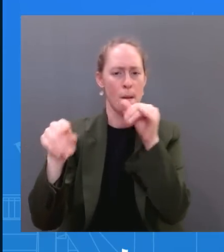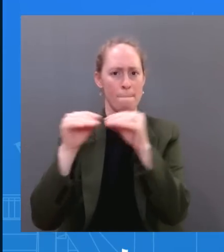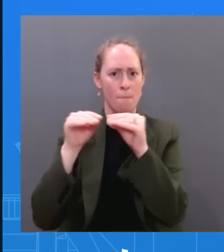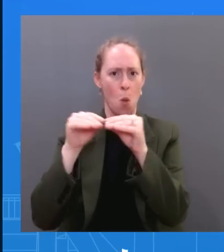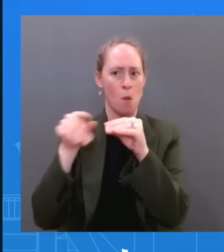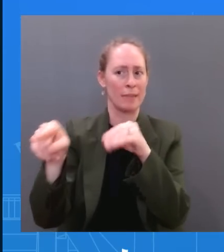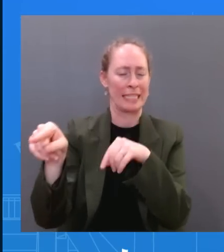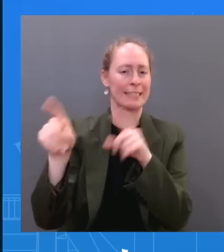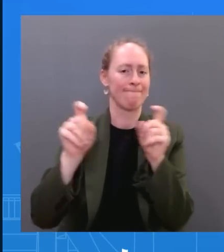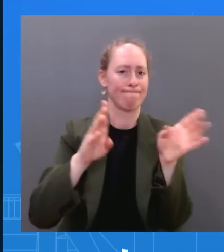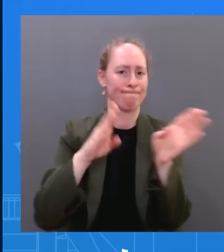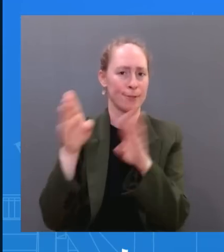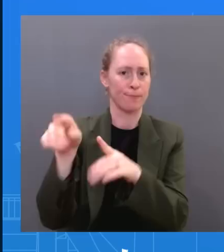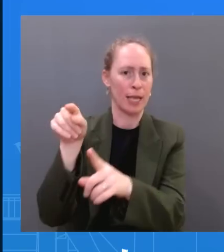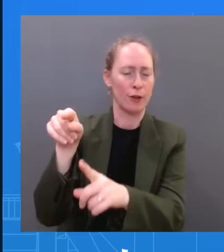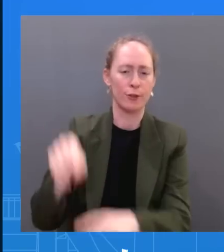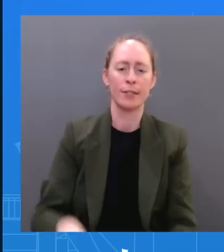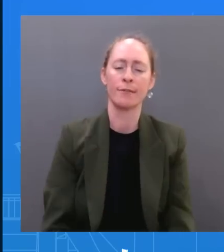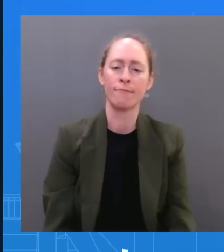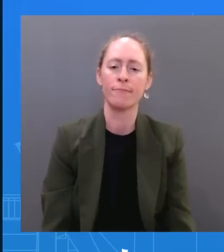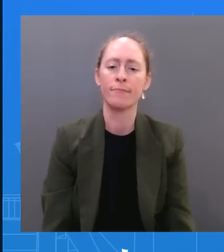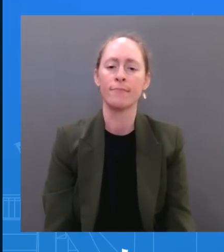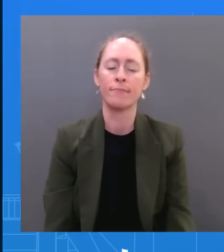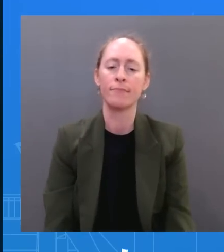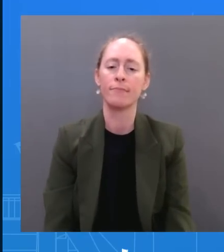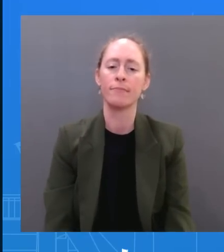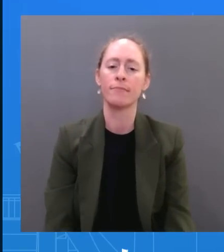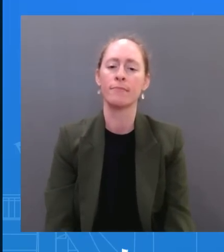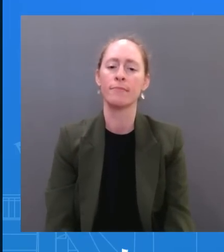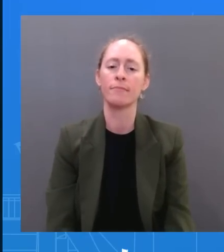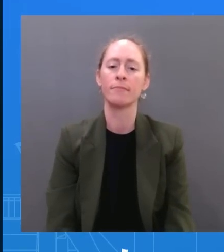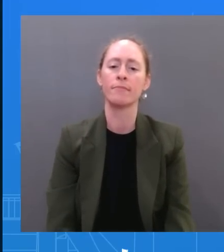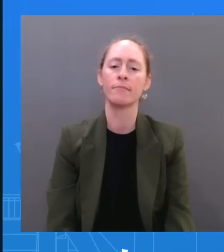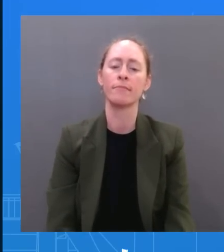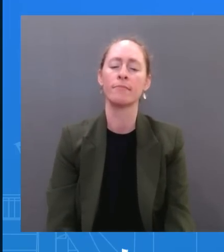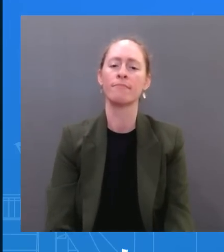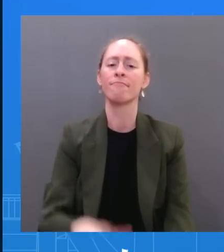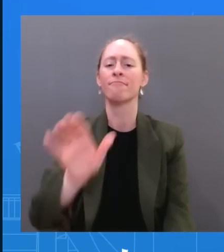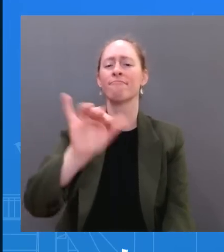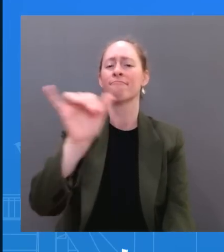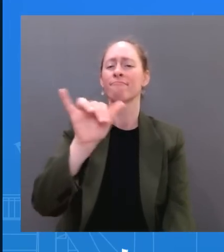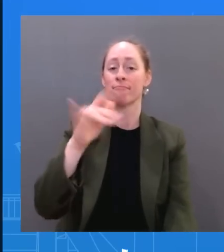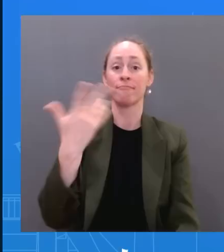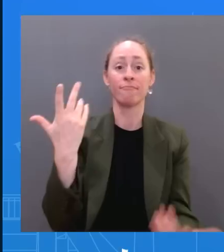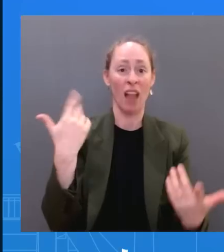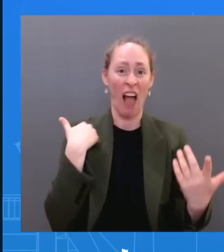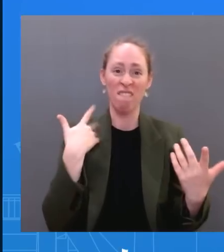a significant amount of legal authority. And so that's why we haven't taken that action yet.